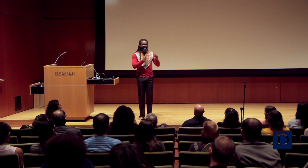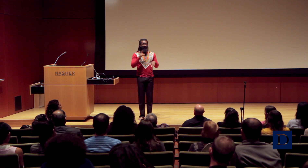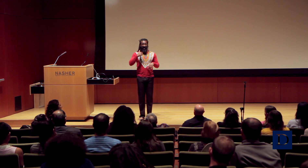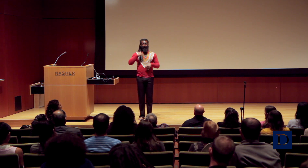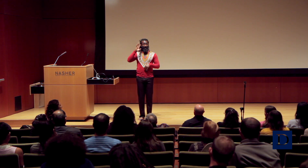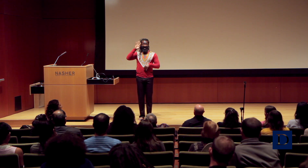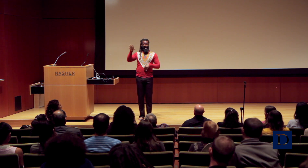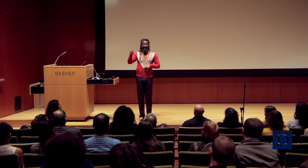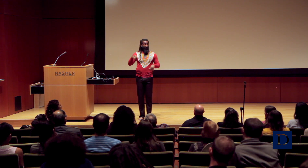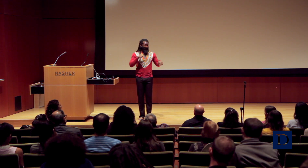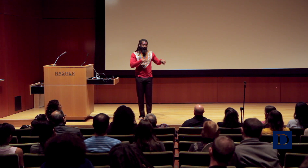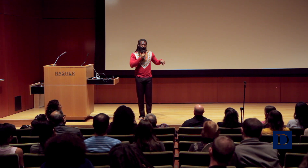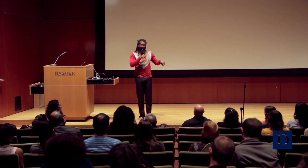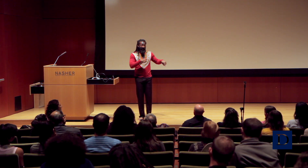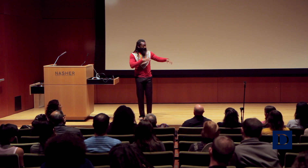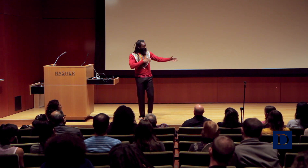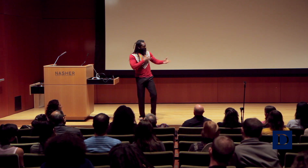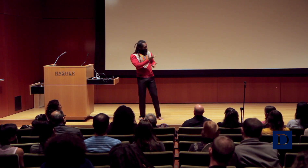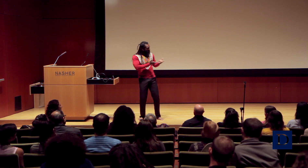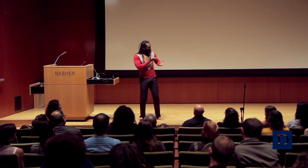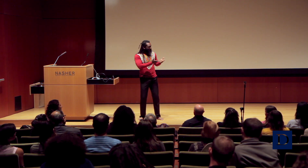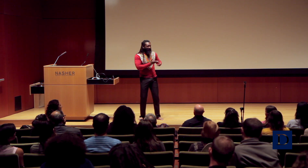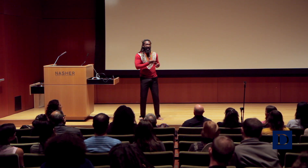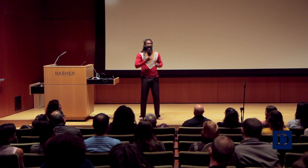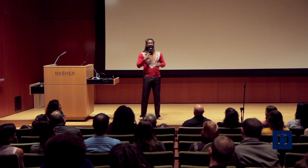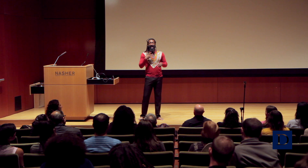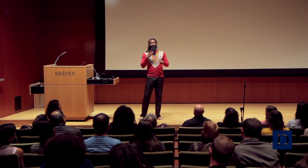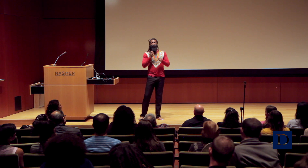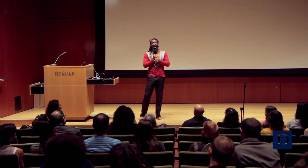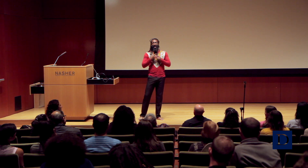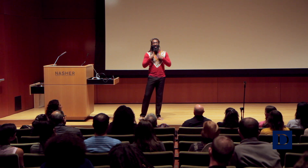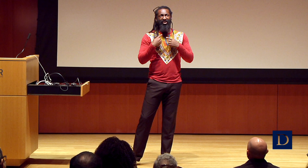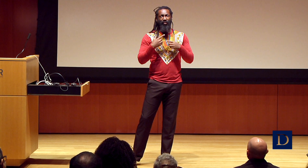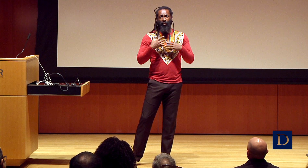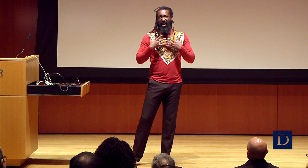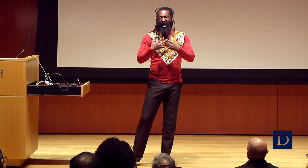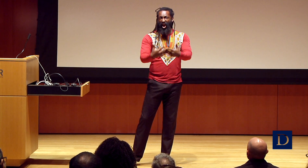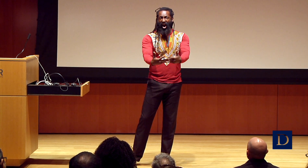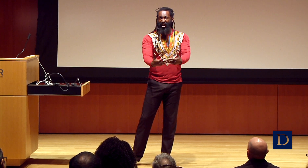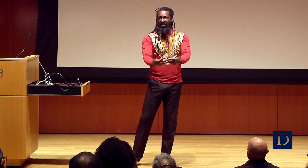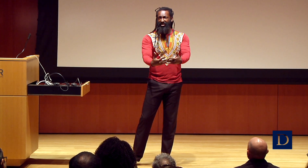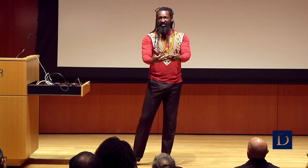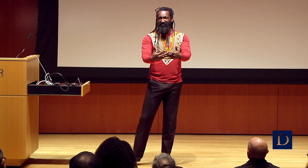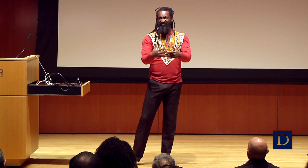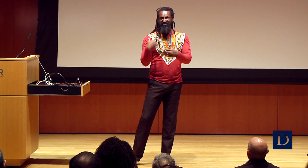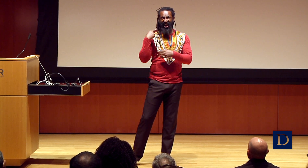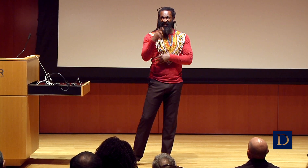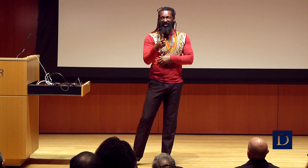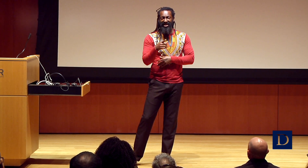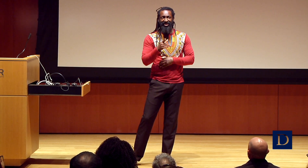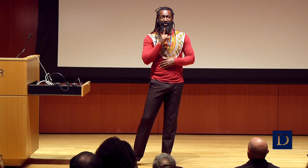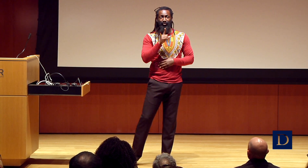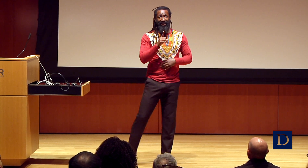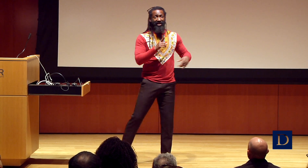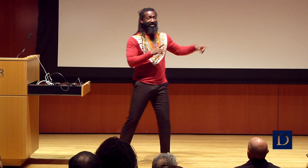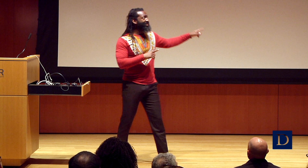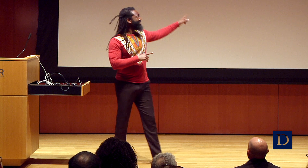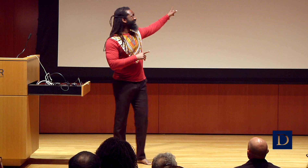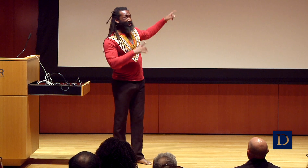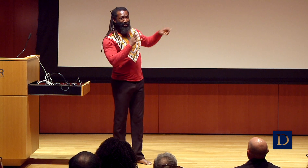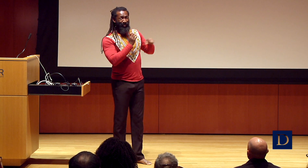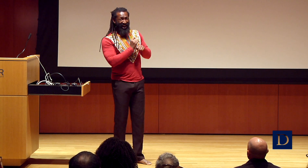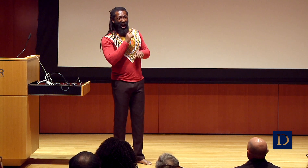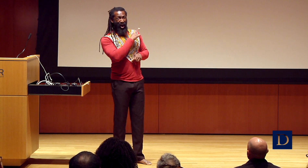We had a conversation that way. I am not making this up, it’s true. We got along from then on, ever since.